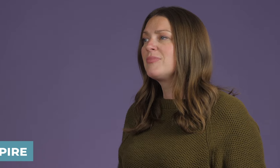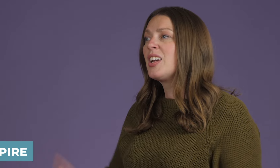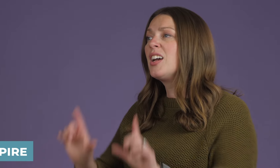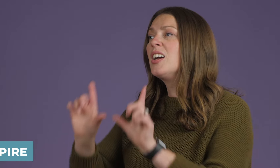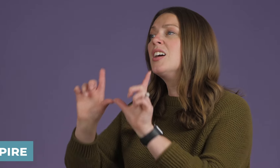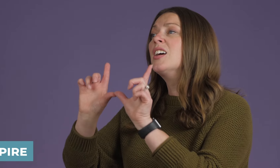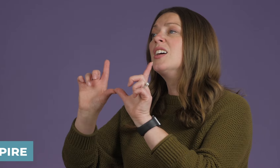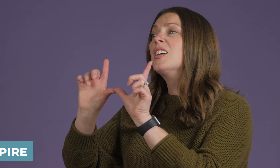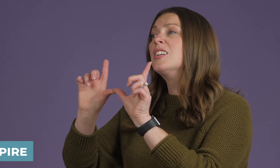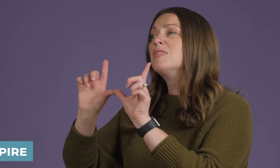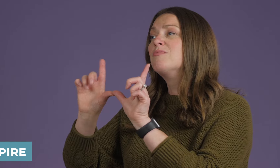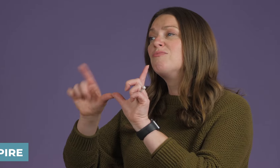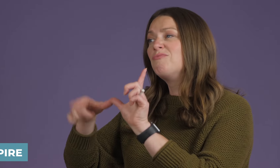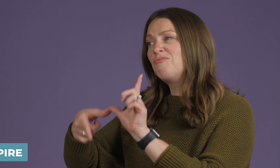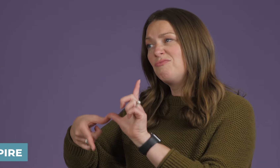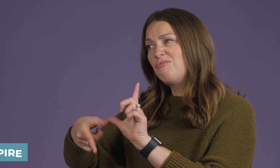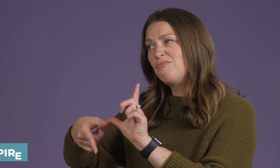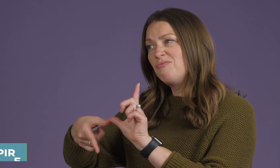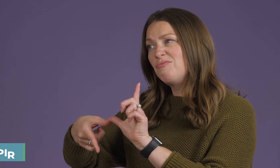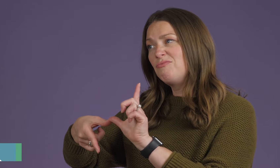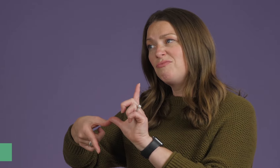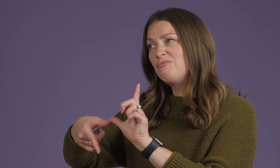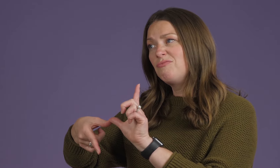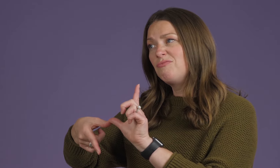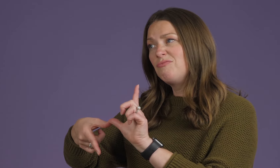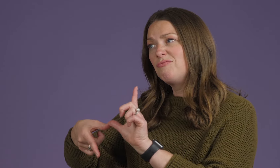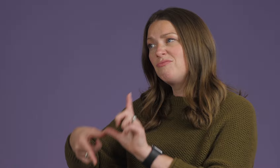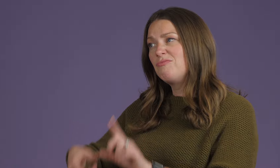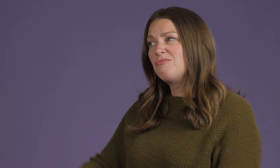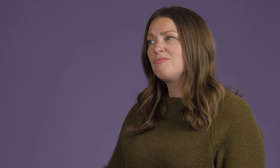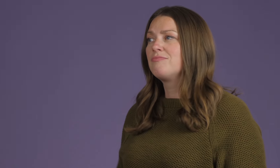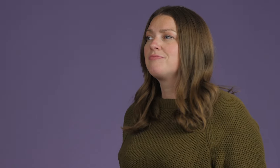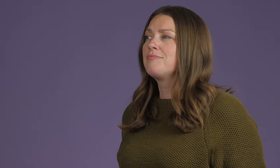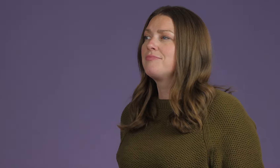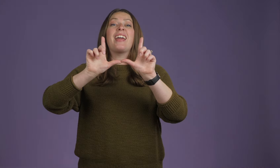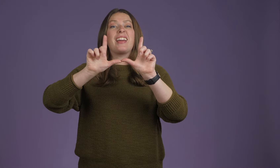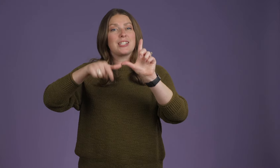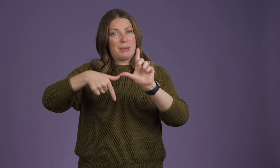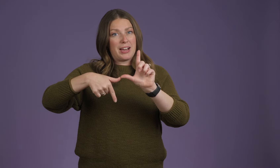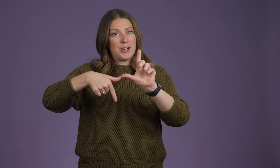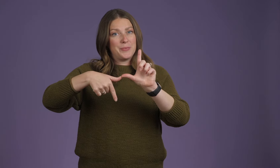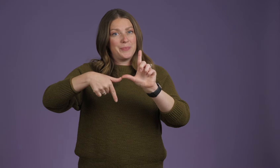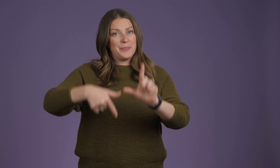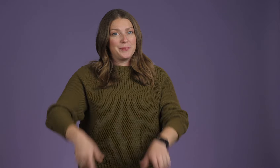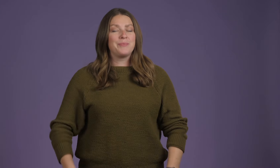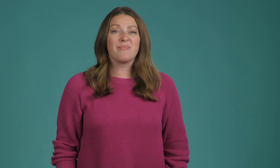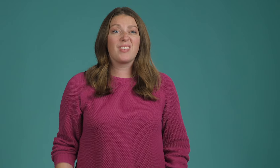You have L-shaped hands with the dominant going down. Expire.